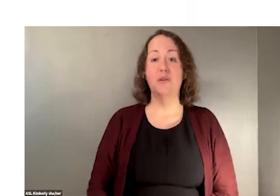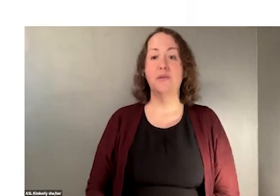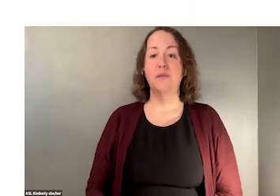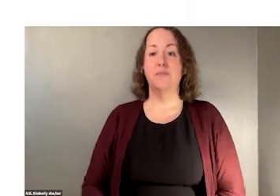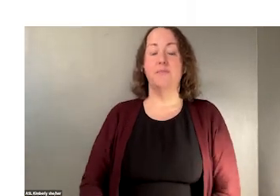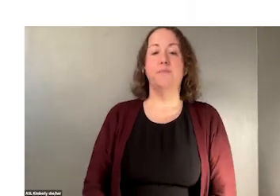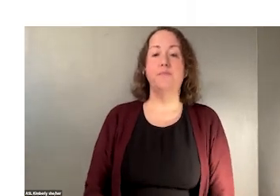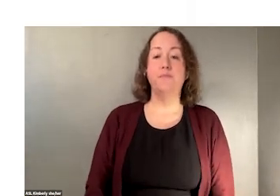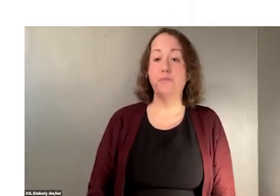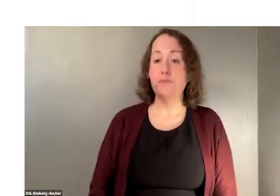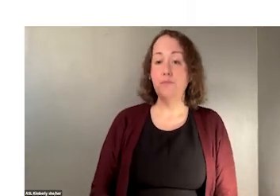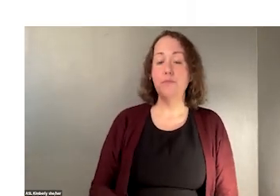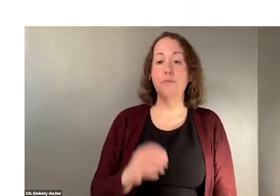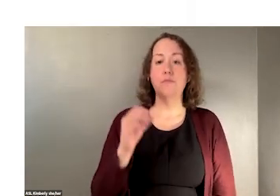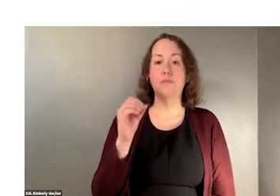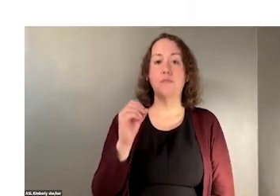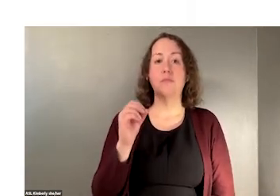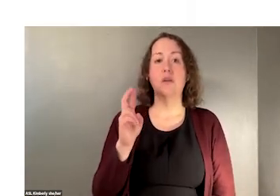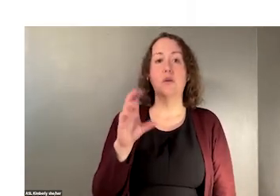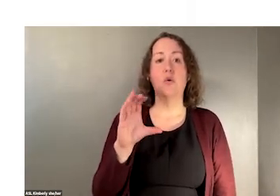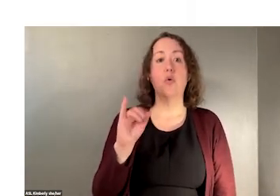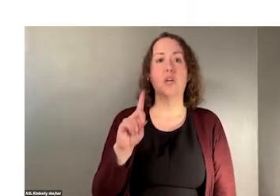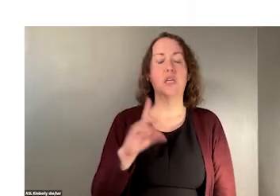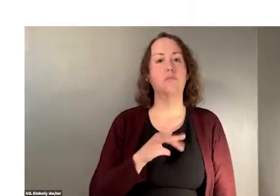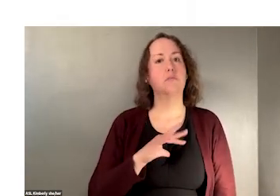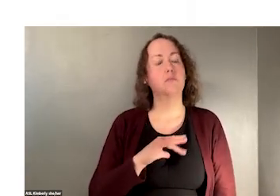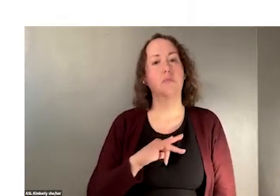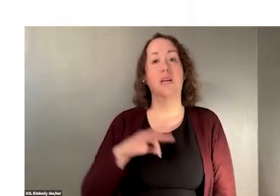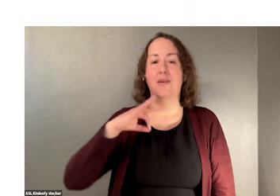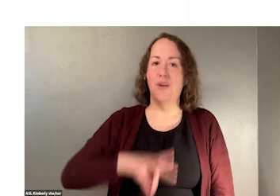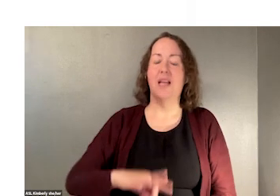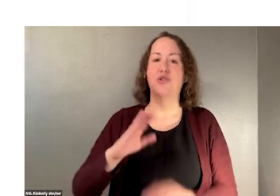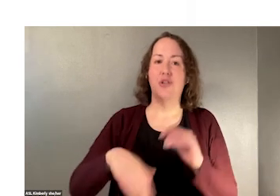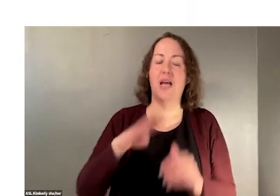ORCID has a really big advantage over the bibliography tool that we offer by default.